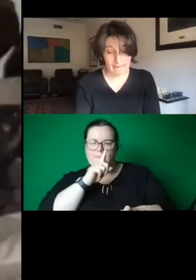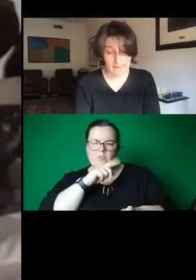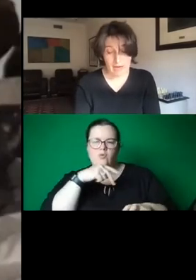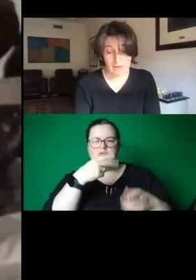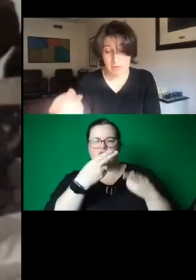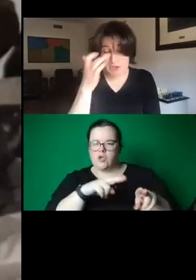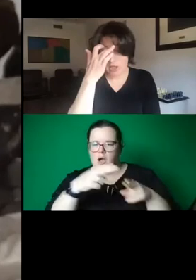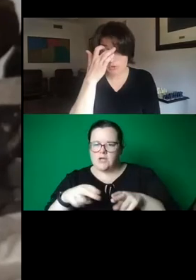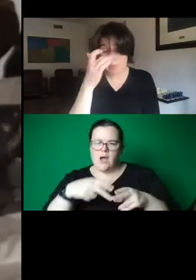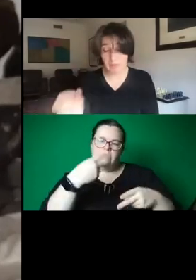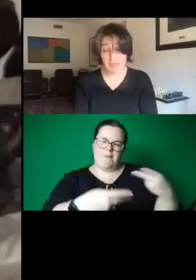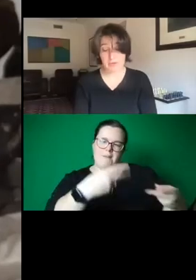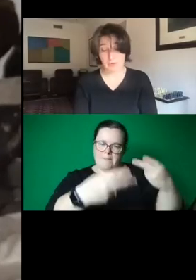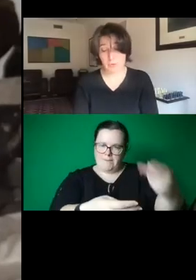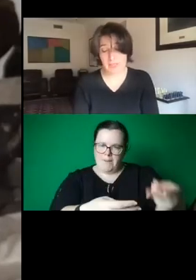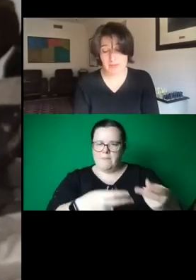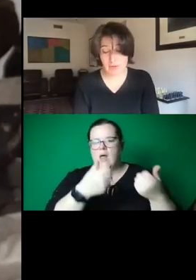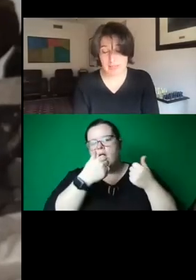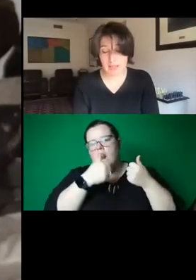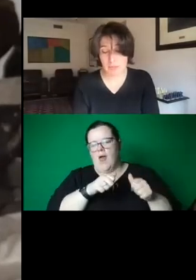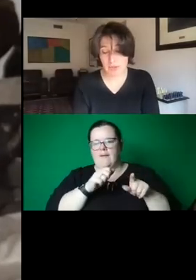after my childhood memories of to paris's grand sculptures